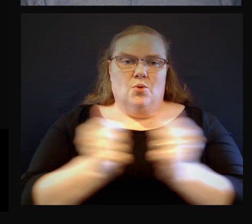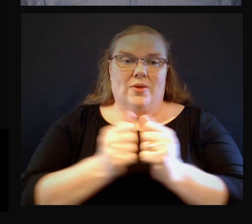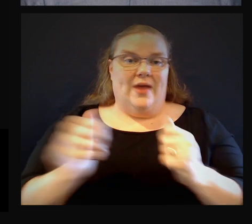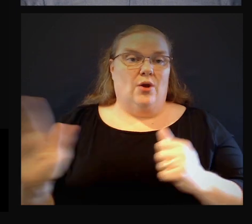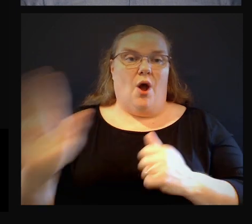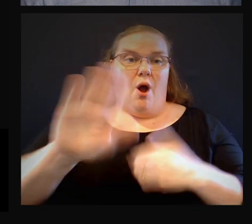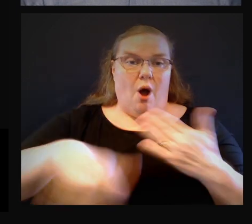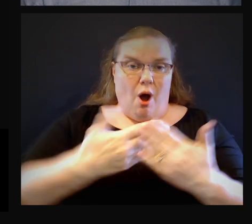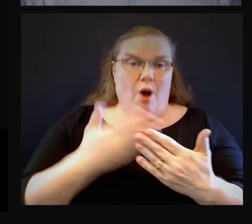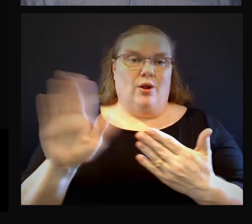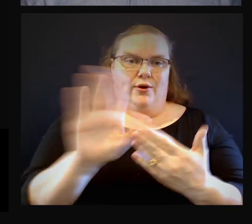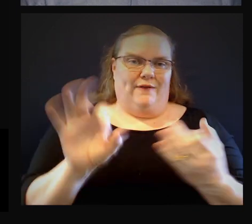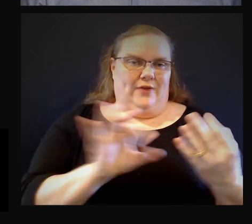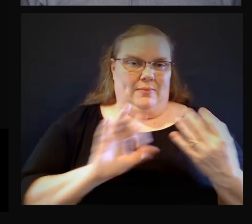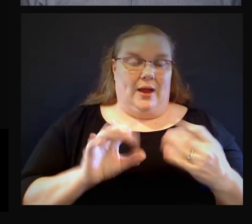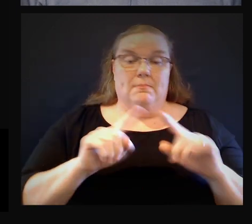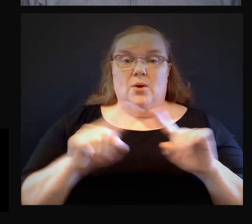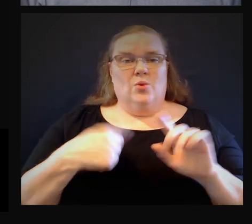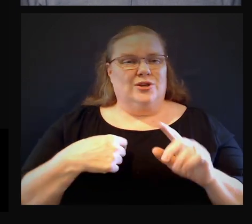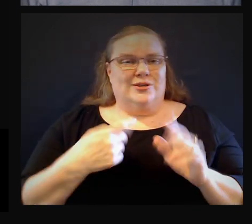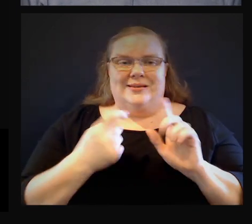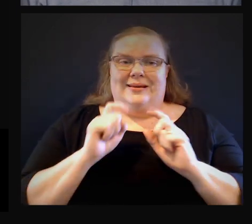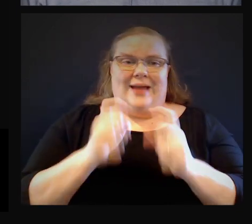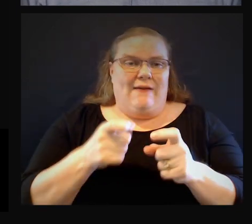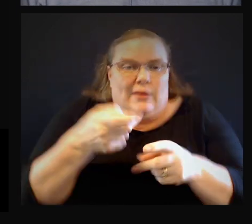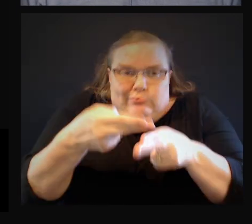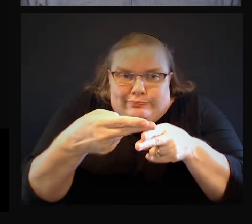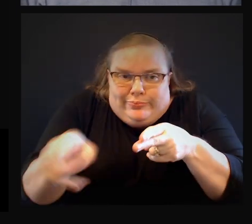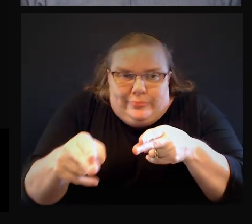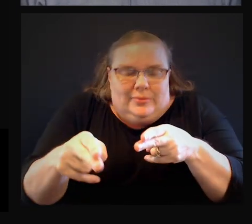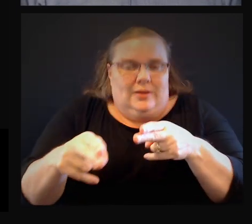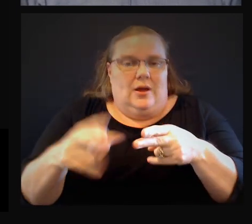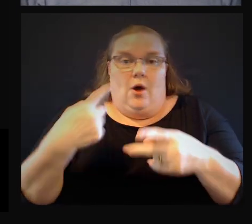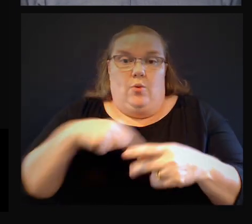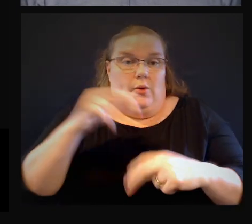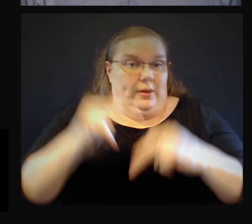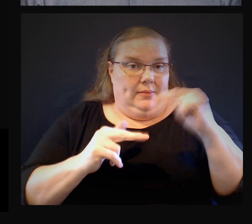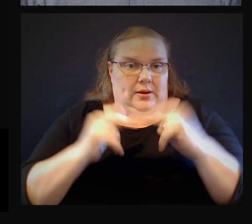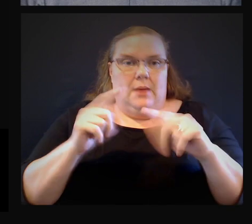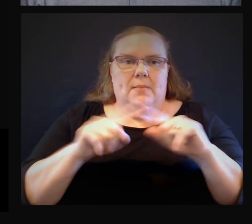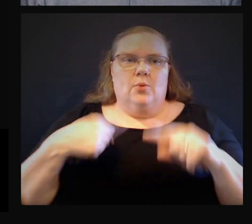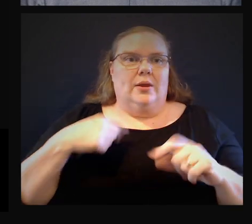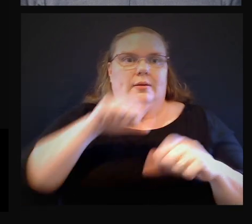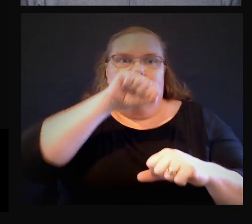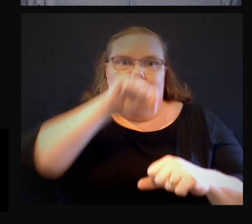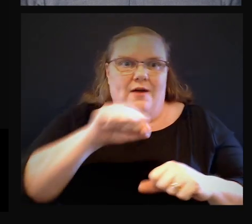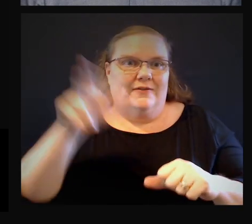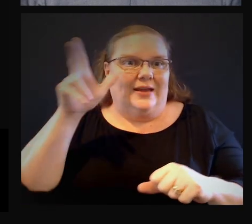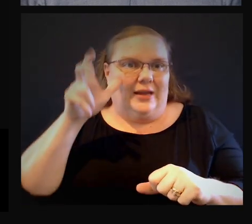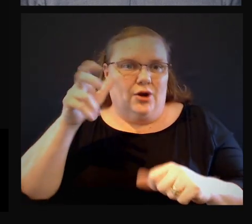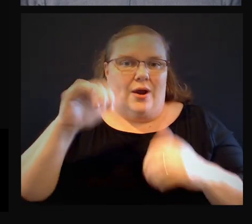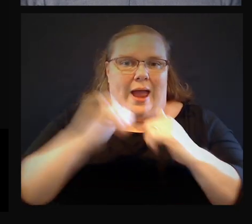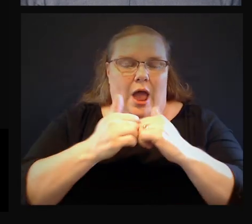We only showed you a sneak peek at some of the features we have been building. We would love to hear how these new Unreal Engine integrations